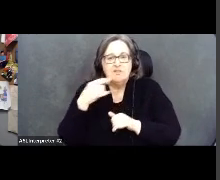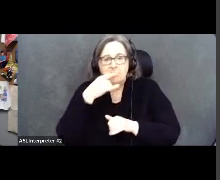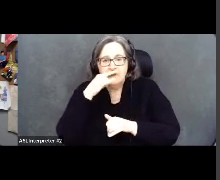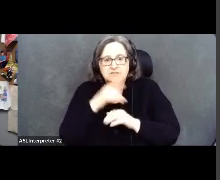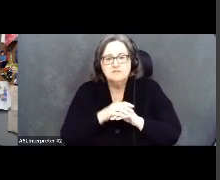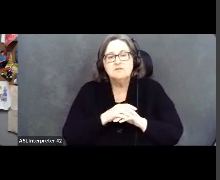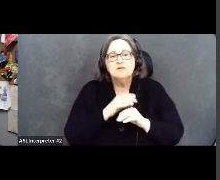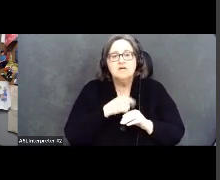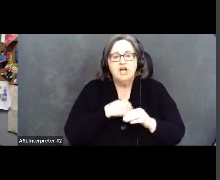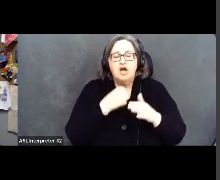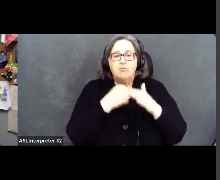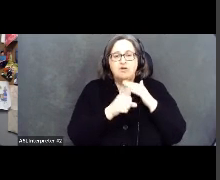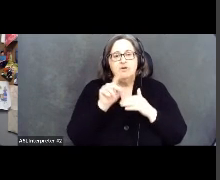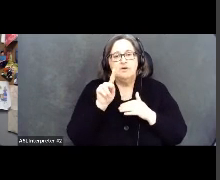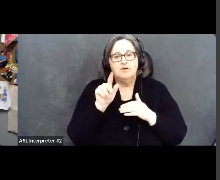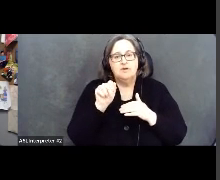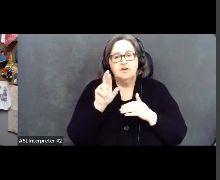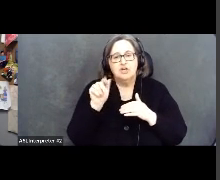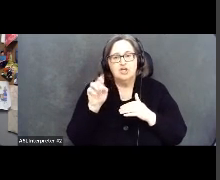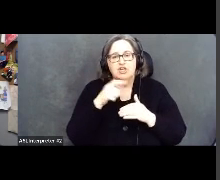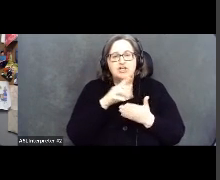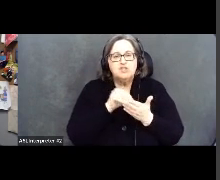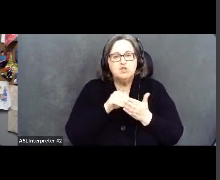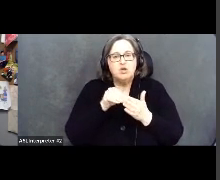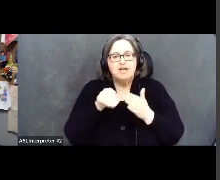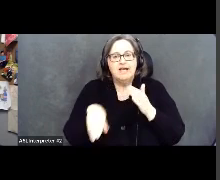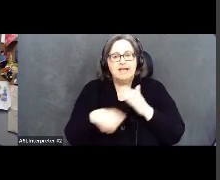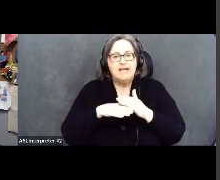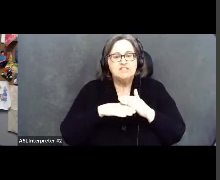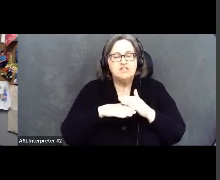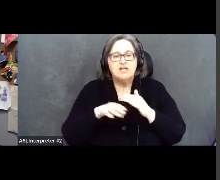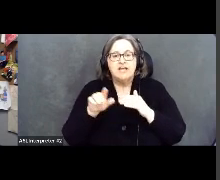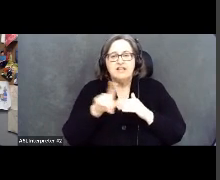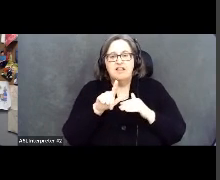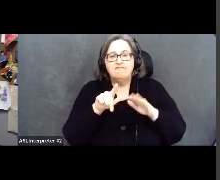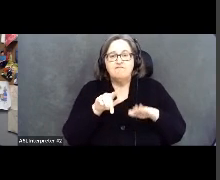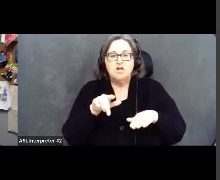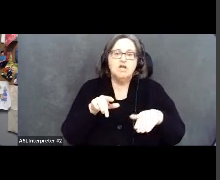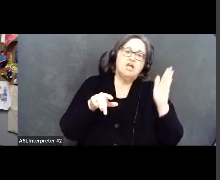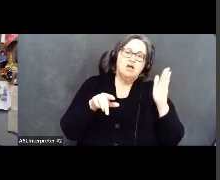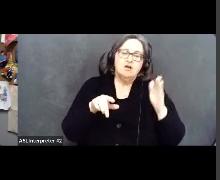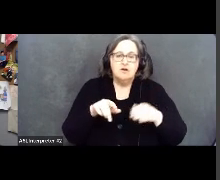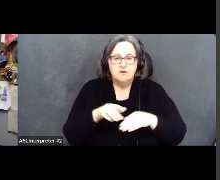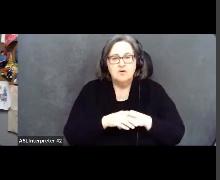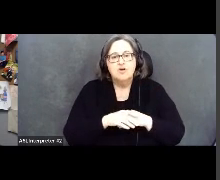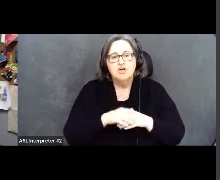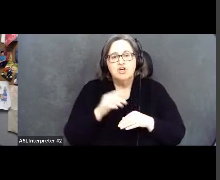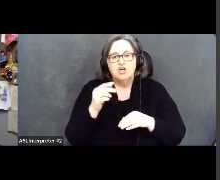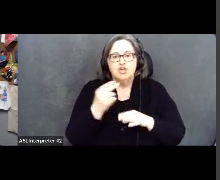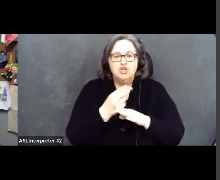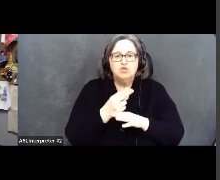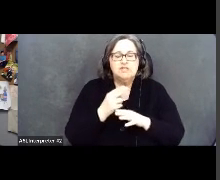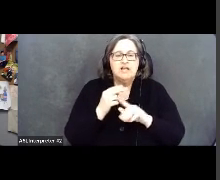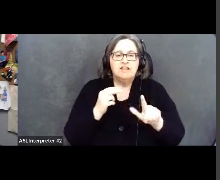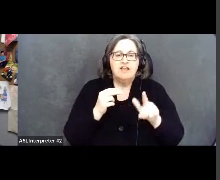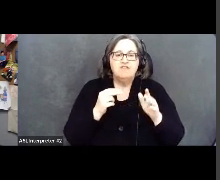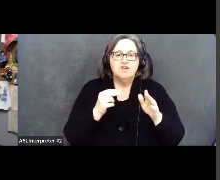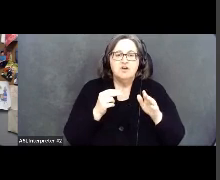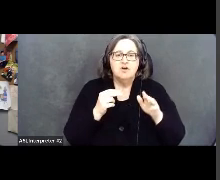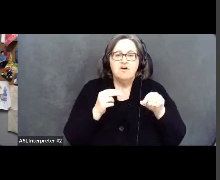I put him in karate. He is learning to kick and use left foot and right hand simultaneously.